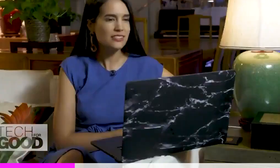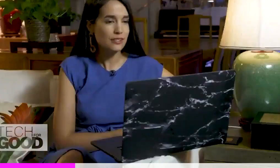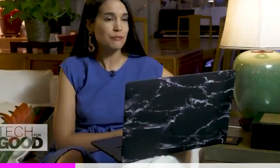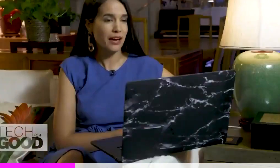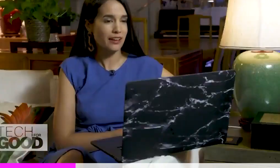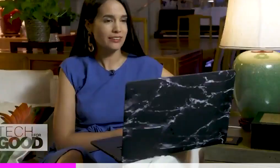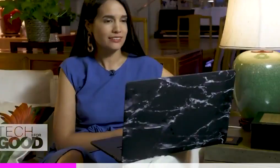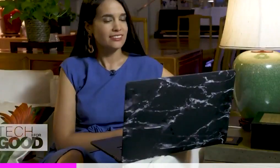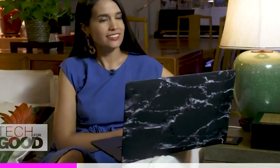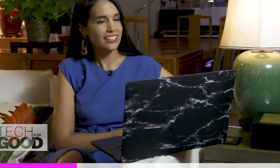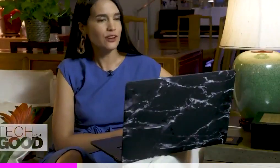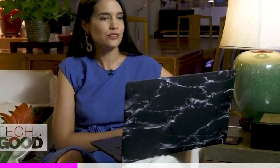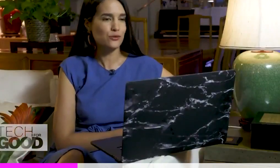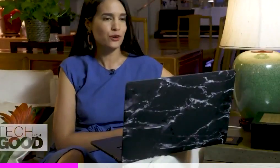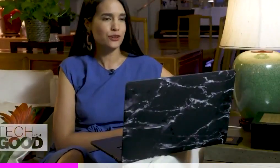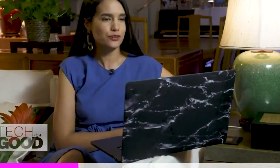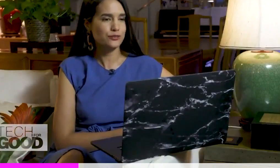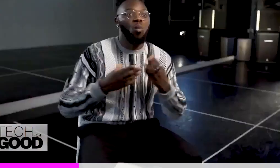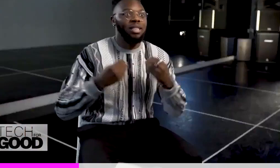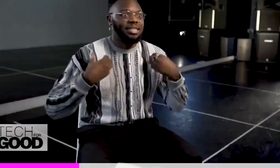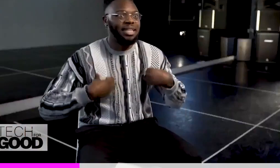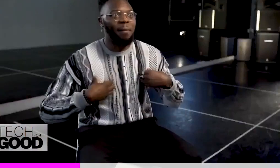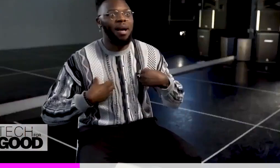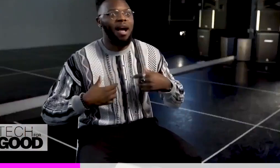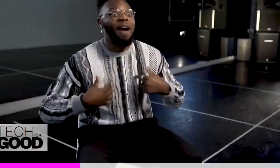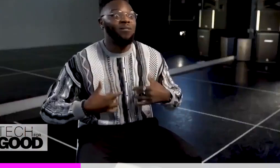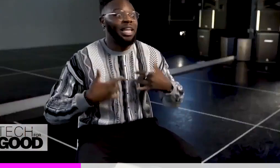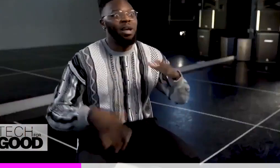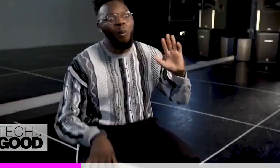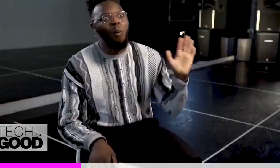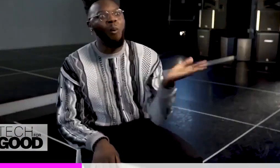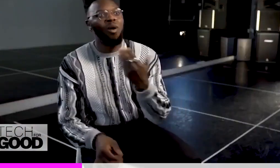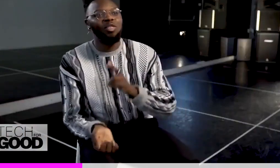What is SUBPAC and how does it work? The beat comes through the PAC